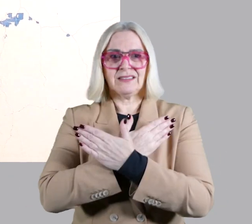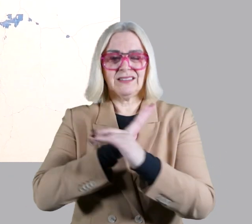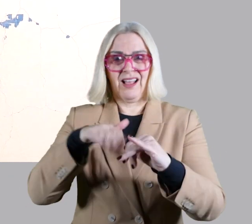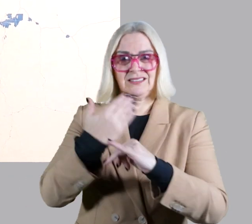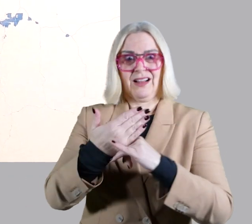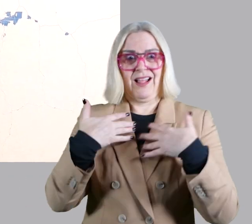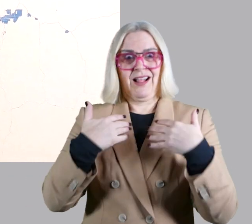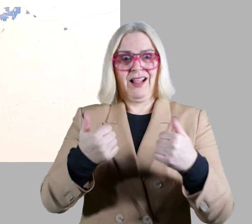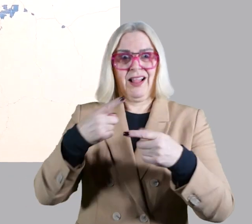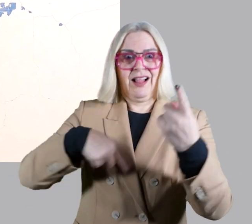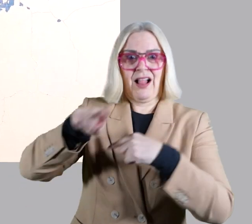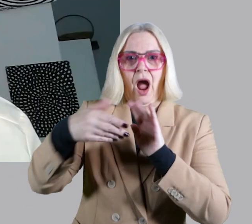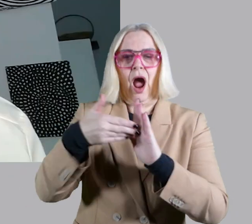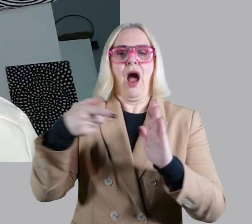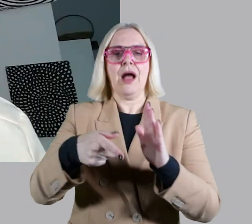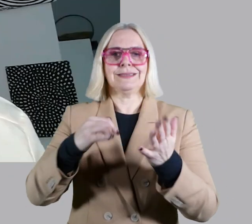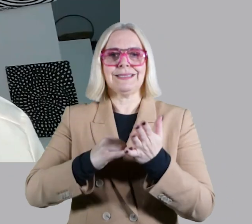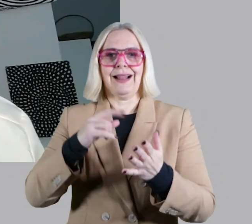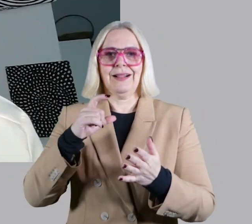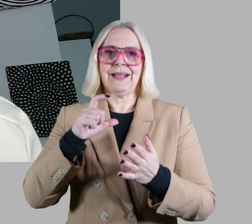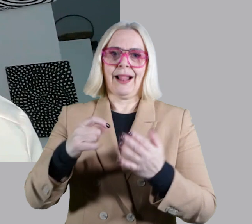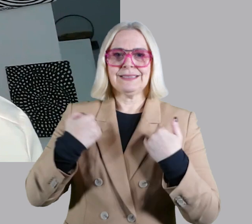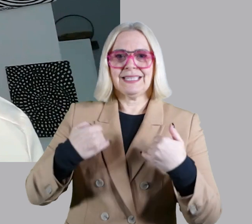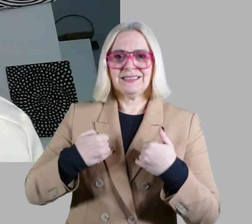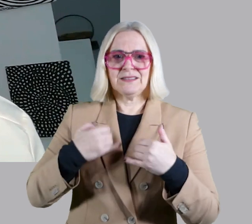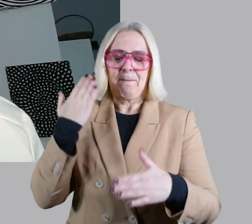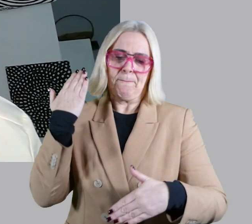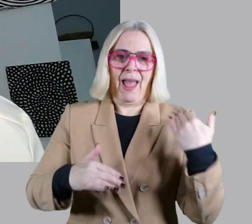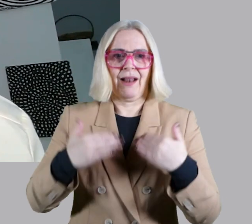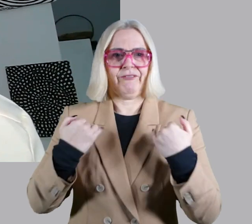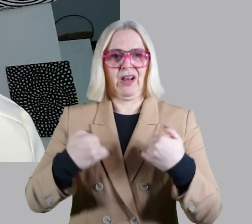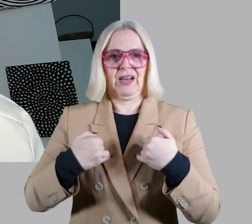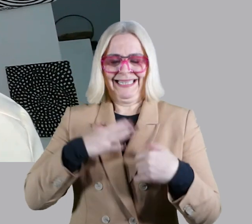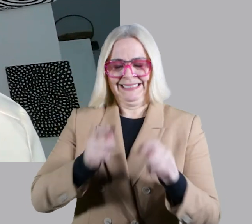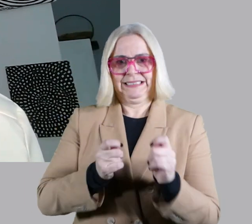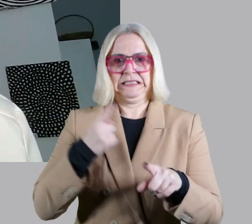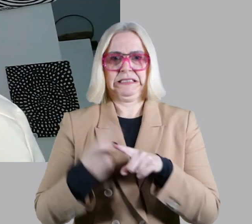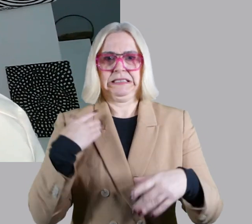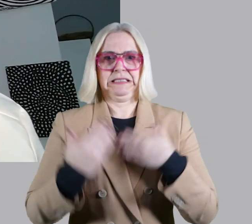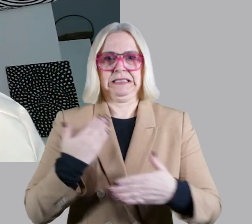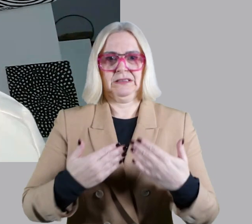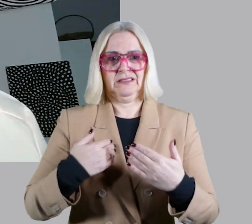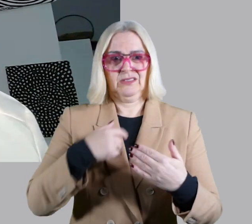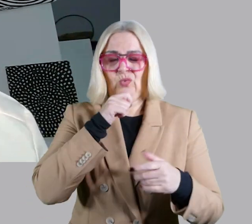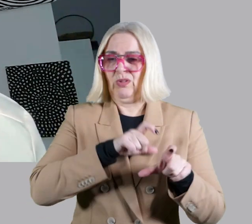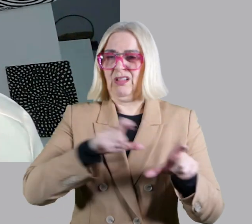You have to scream the whole night. Until our health system begins to recognise that sickle cell disease